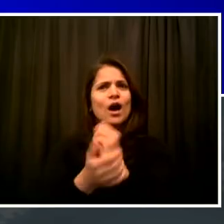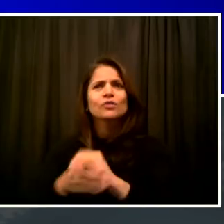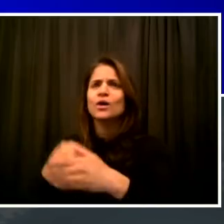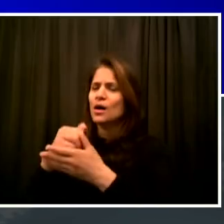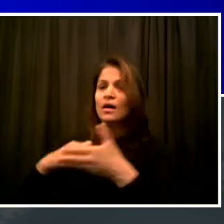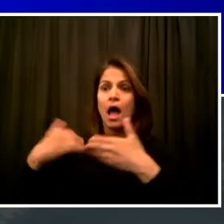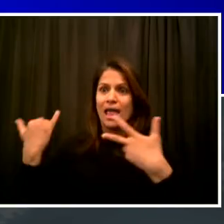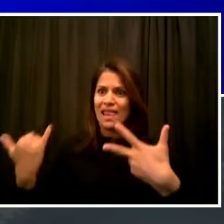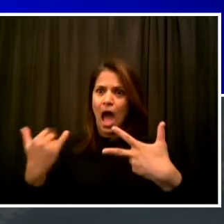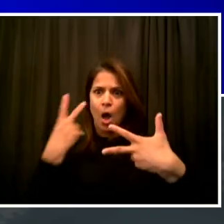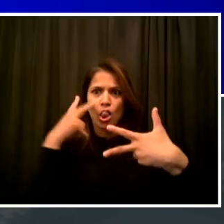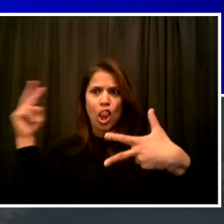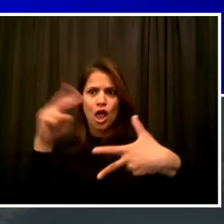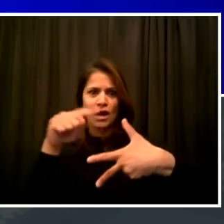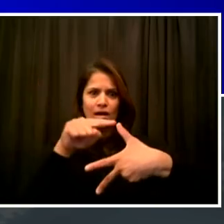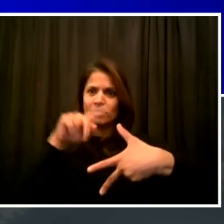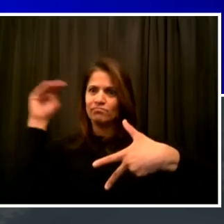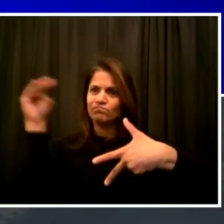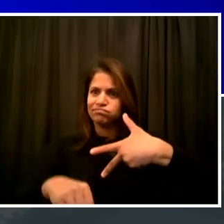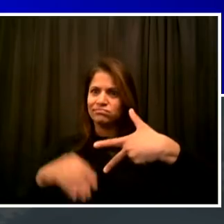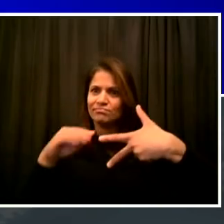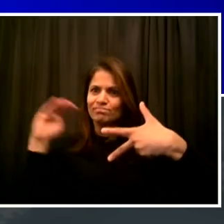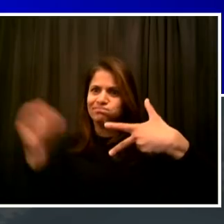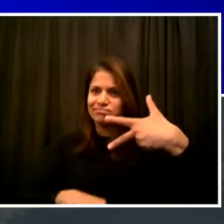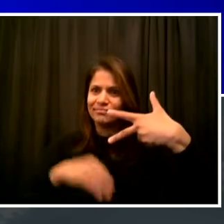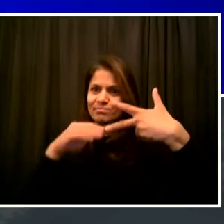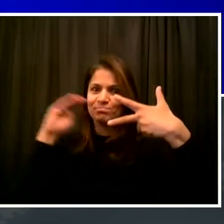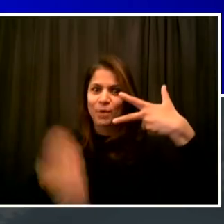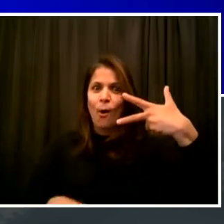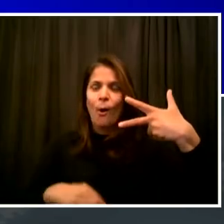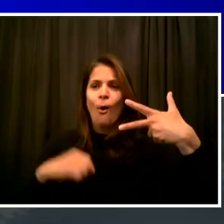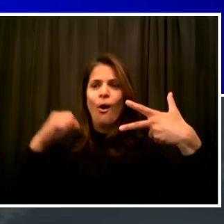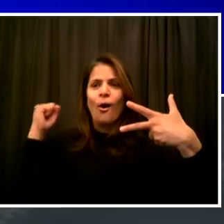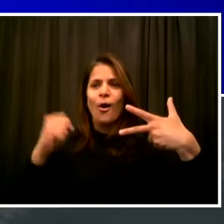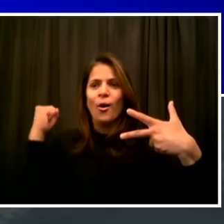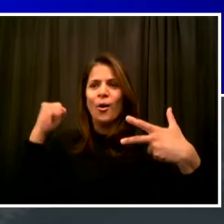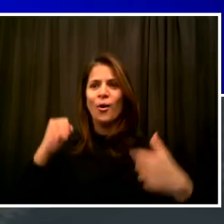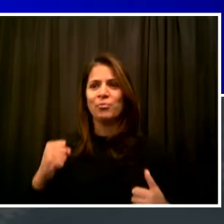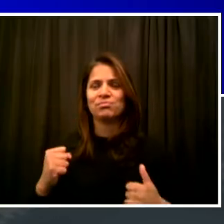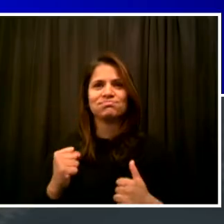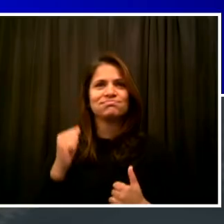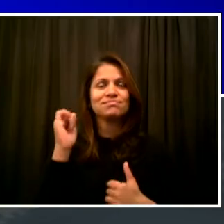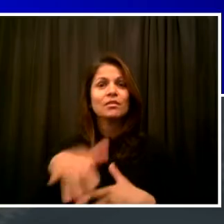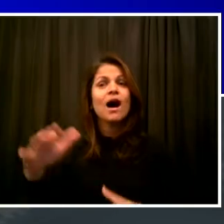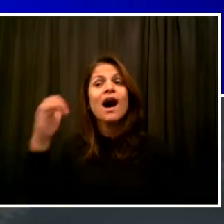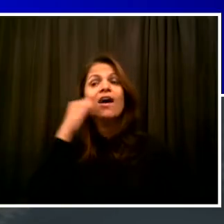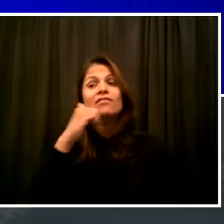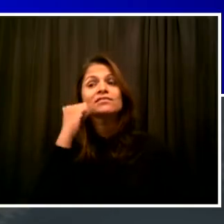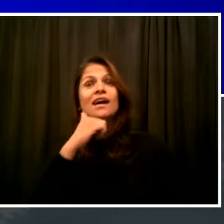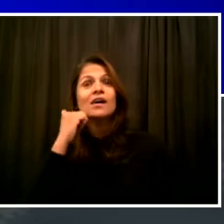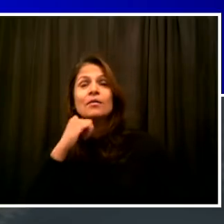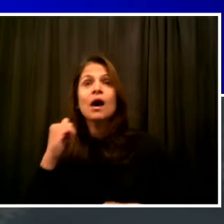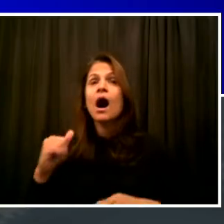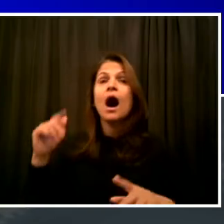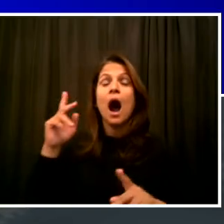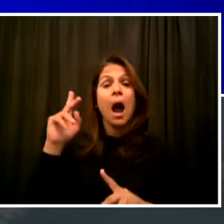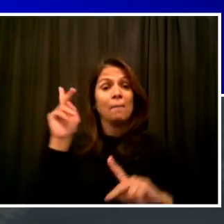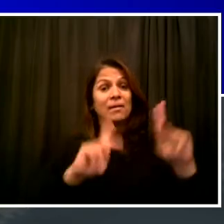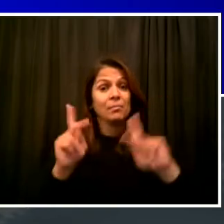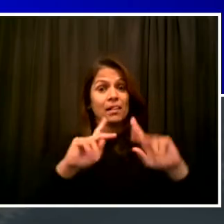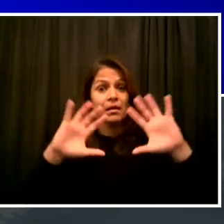YOU'RE HELPING TO